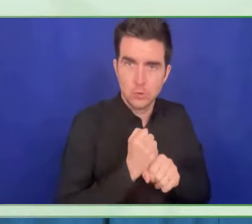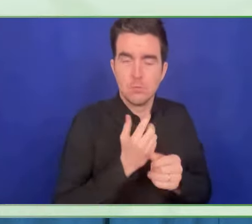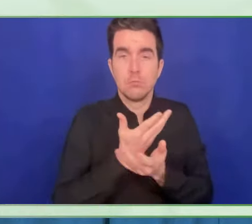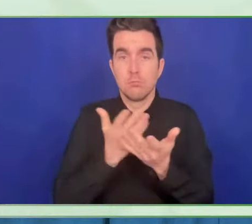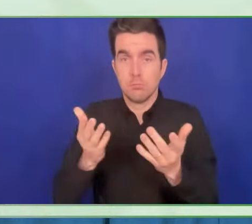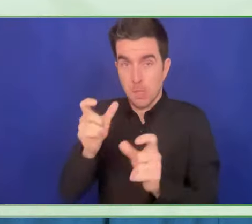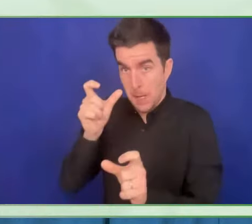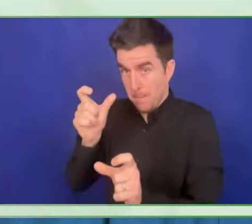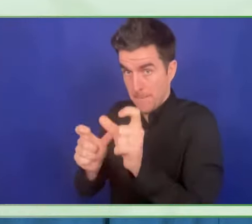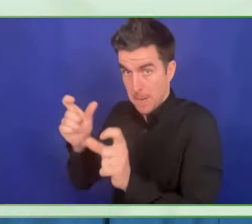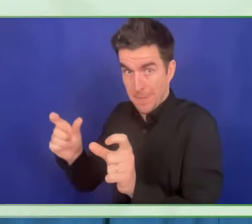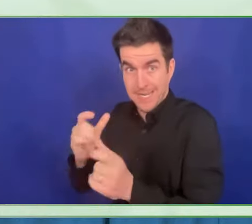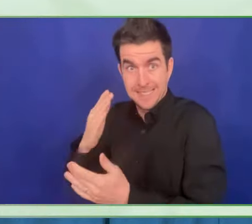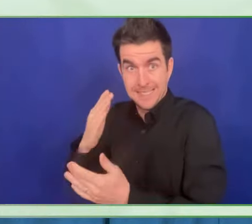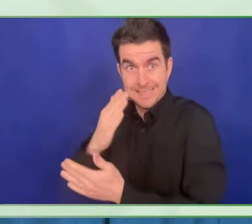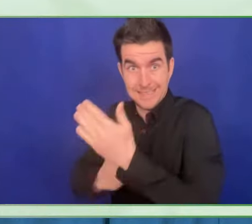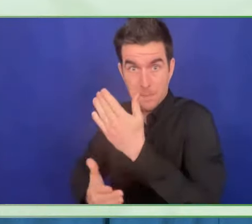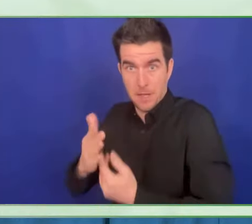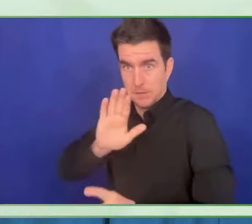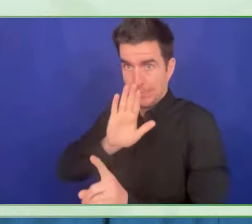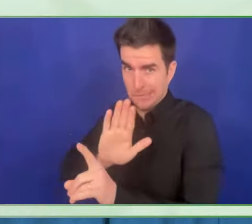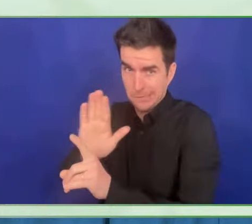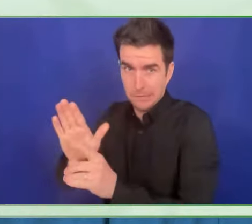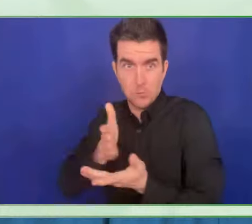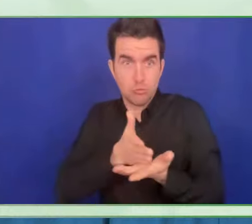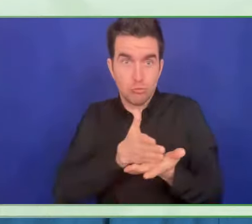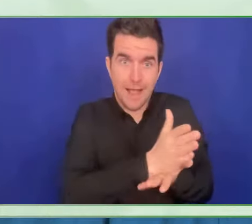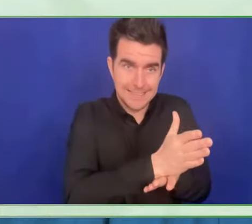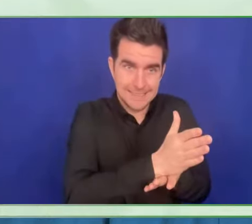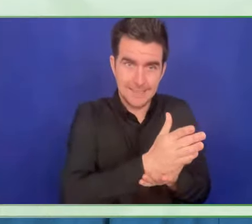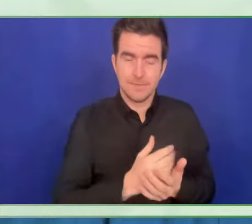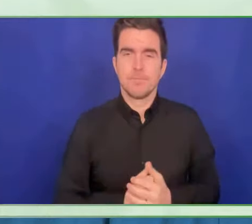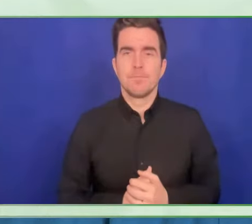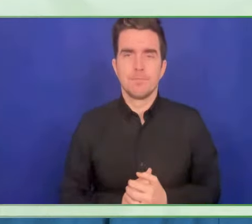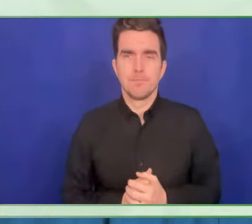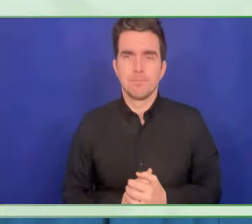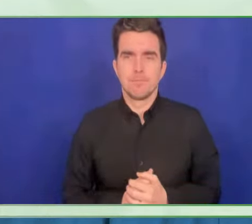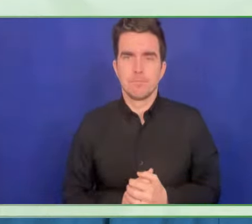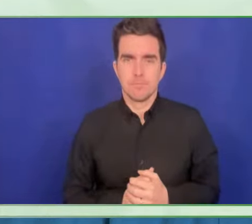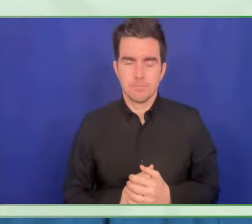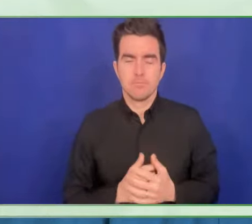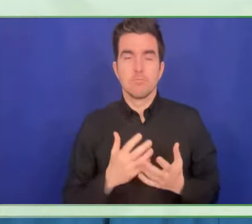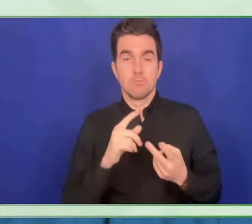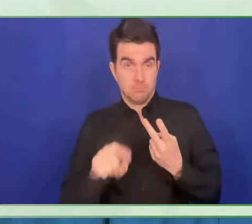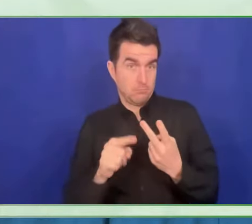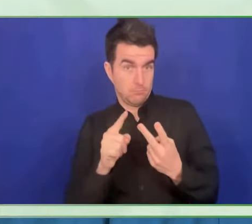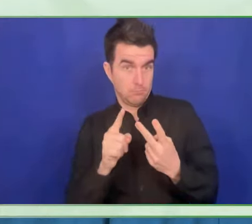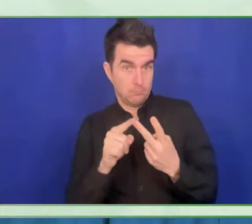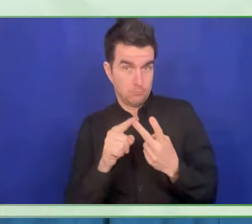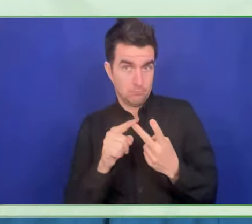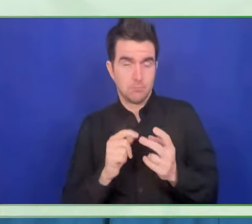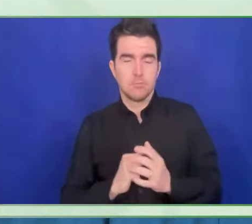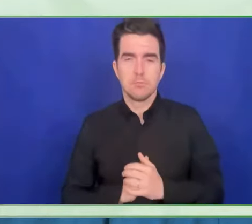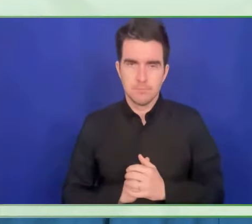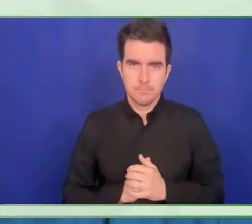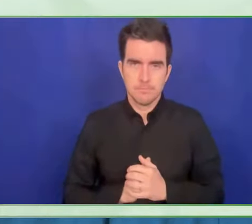which is related to the implementation of Accessibility.